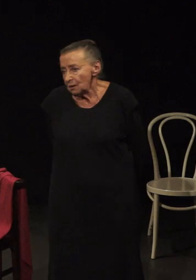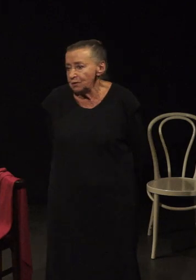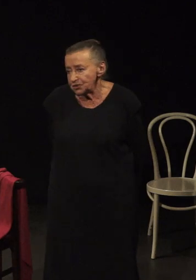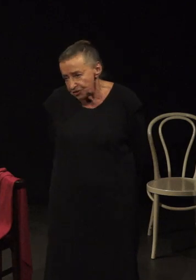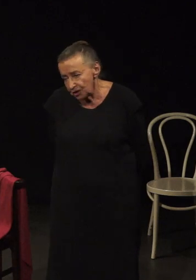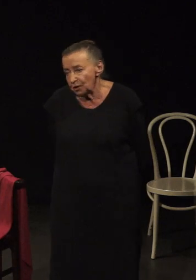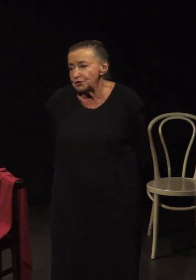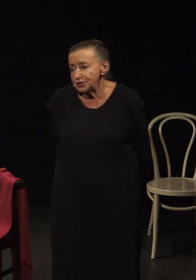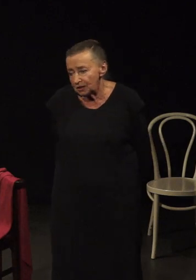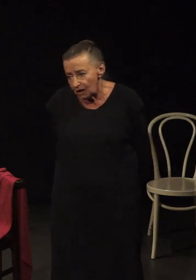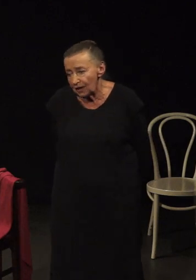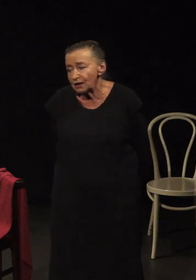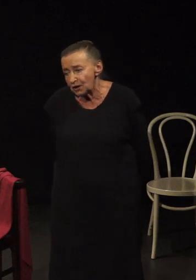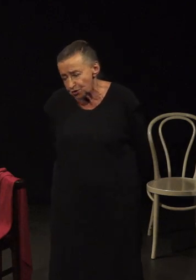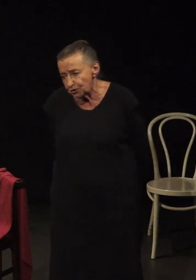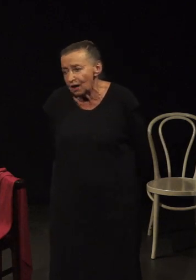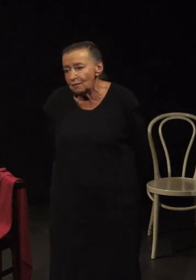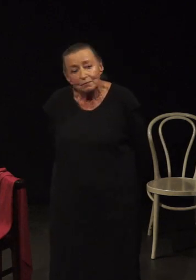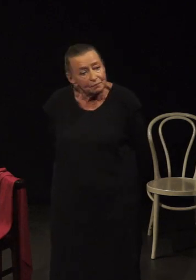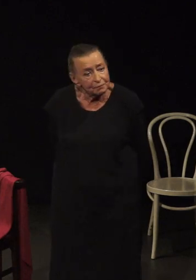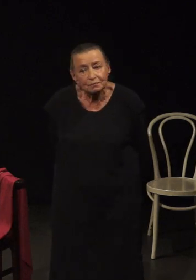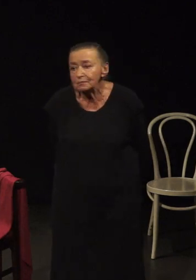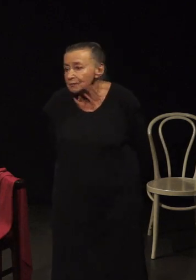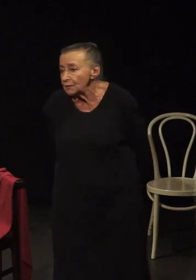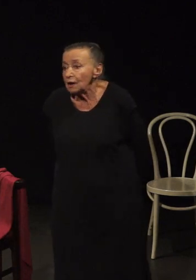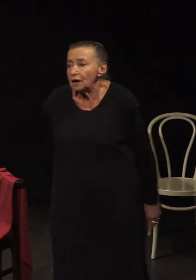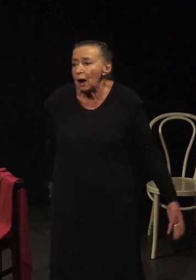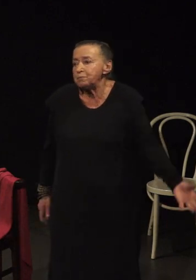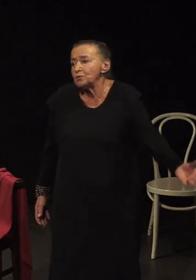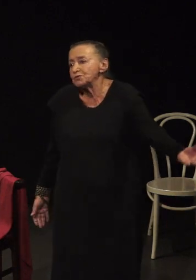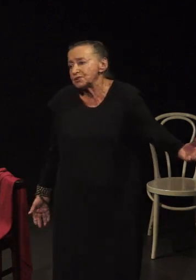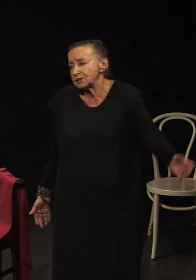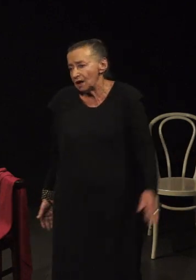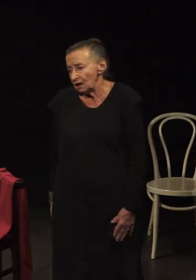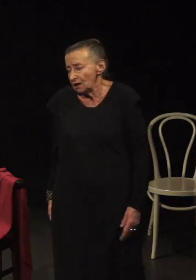and prime ingredients. Chop sour cabbage,